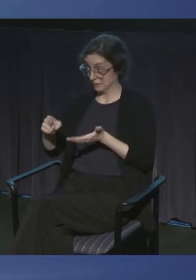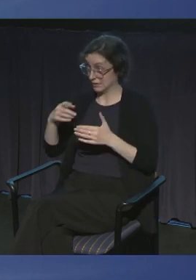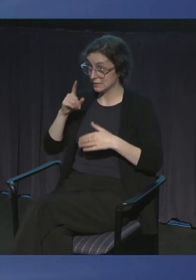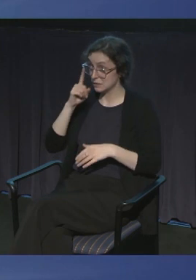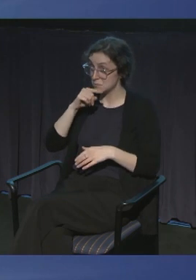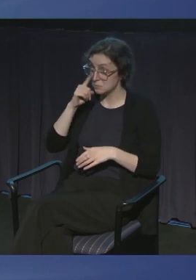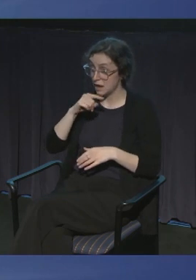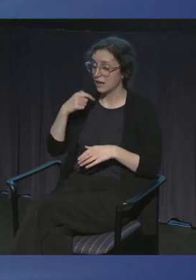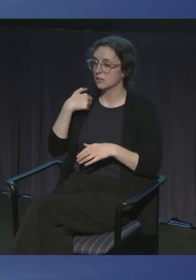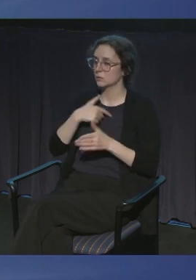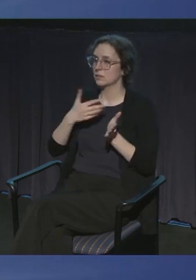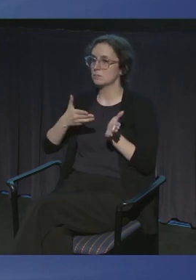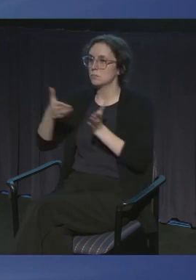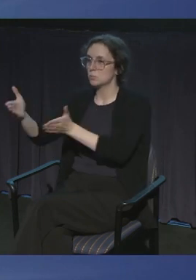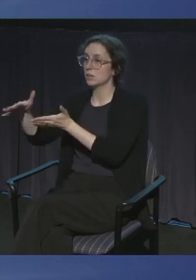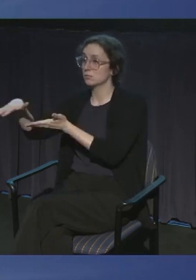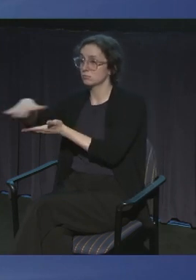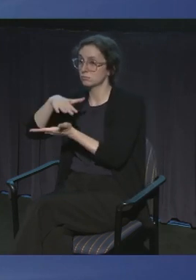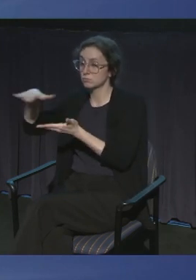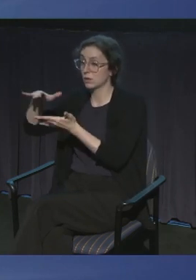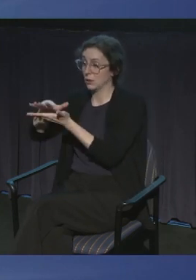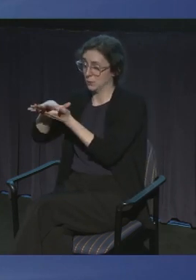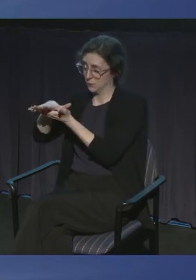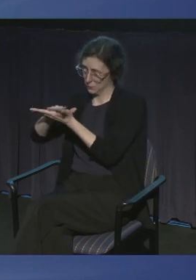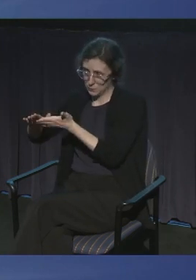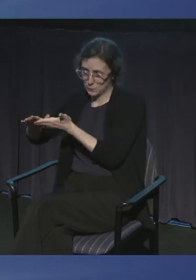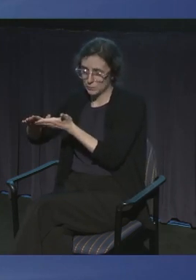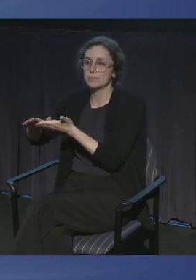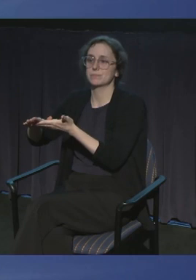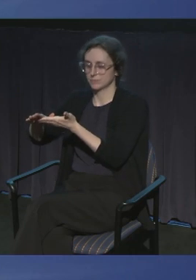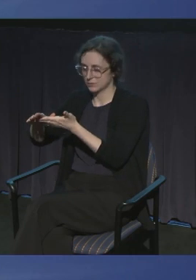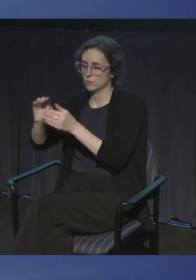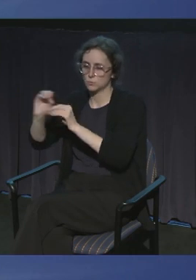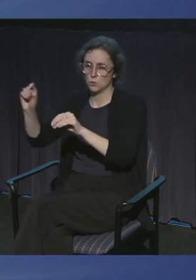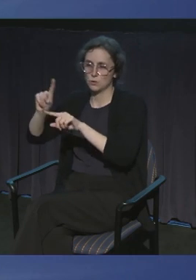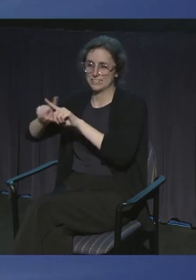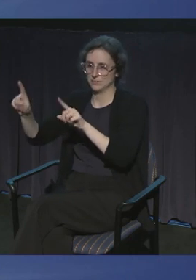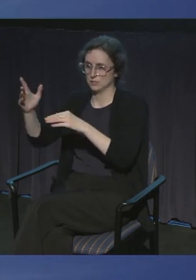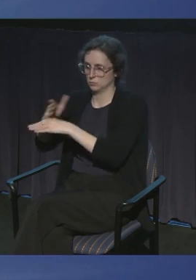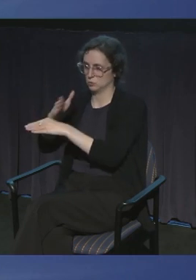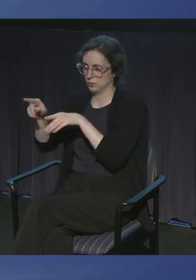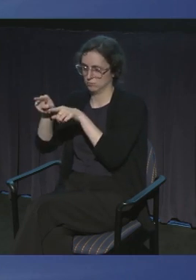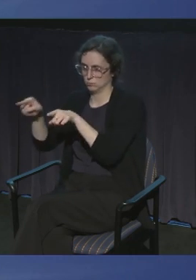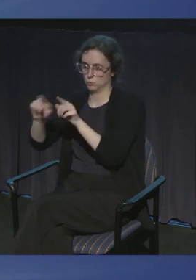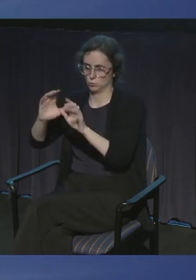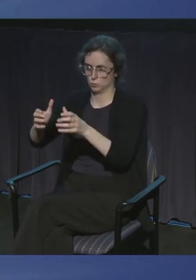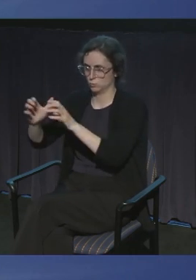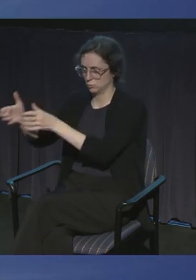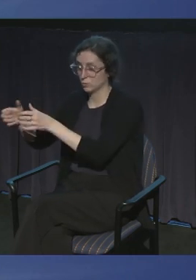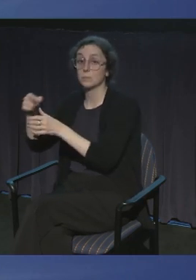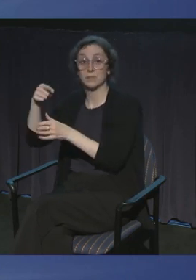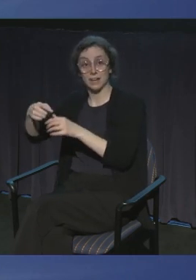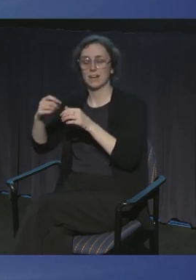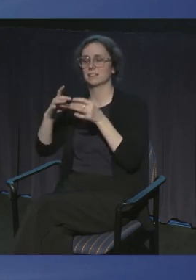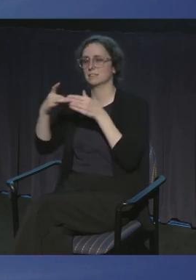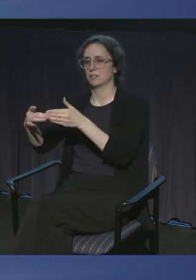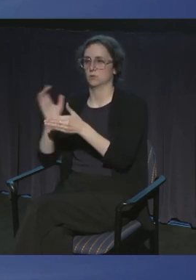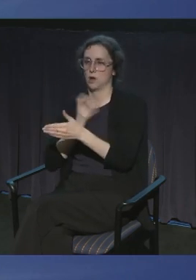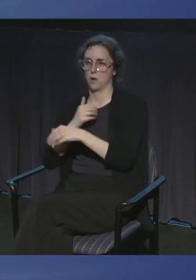THAT IS NIH FUNDED IN THE US IS AT OUR INSTITUTE AND WE FOUND THAT WHEN WE PUT THESE MYOSIN REDIRECT ELIMINATE GERM-FREE FACILITY THERE IS NO LONGER A DIFFERENCE BETWEEN THESE TWO AND THE STARTED OUR WORK IN THE